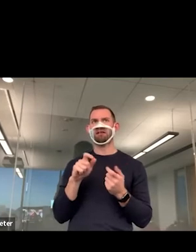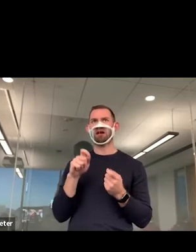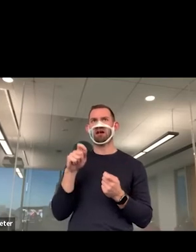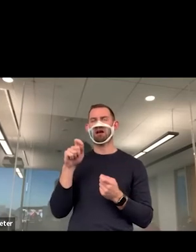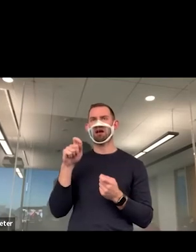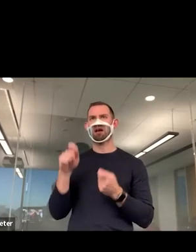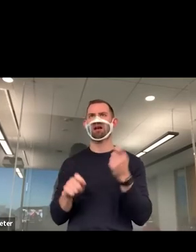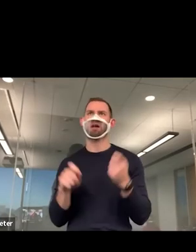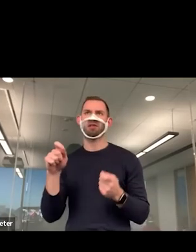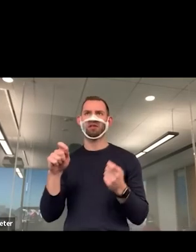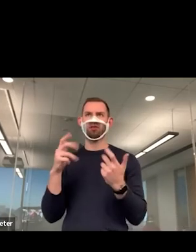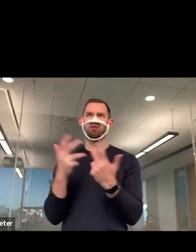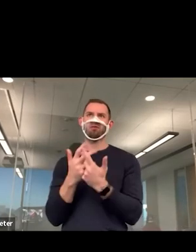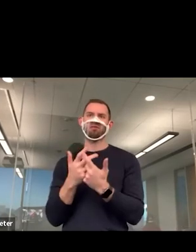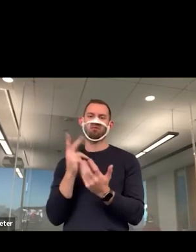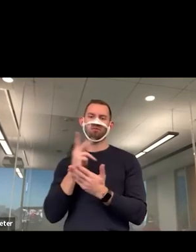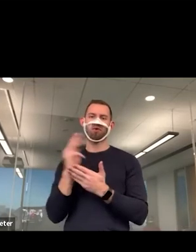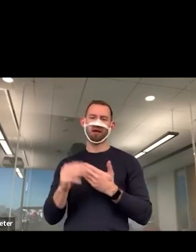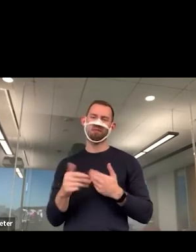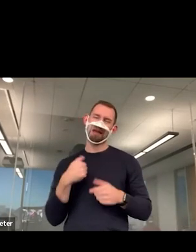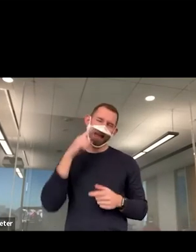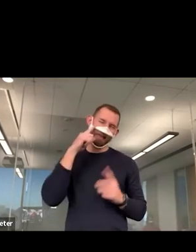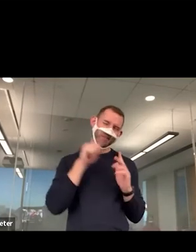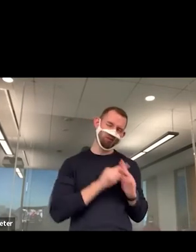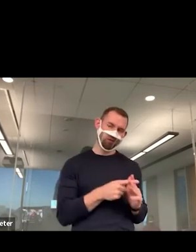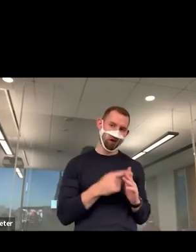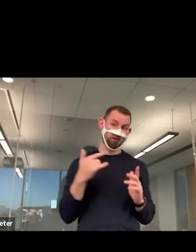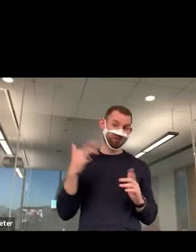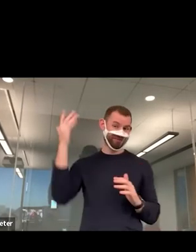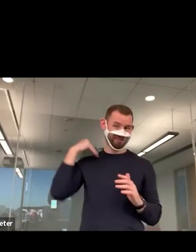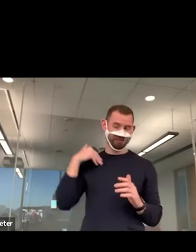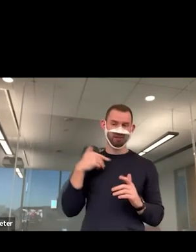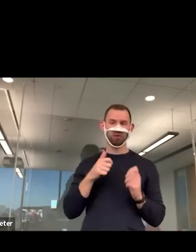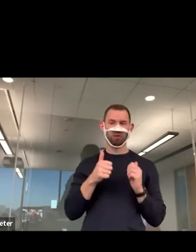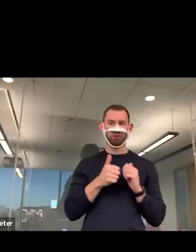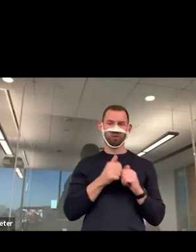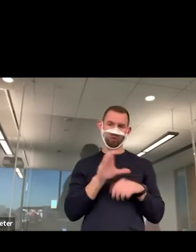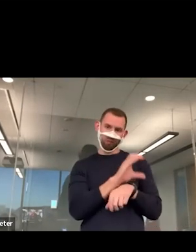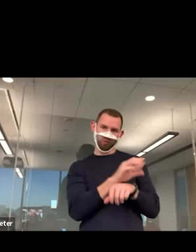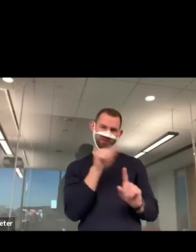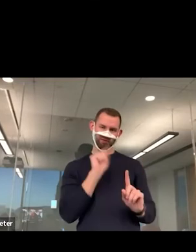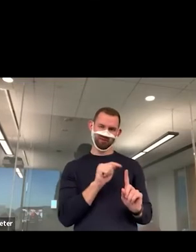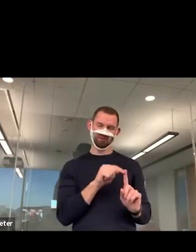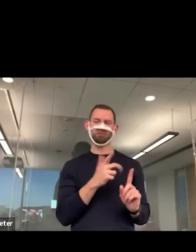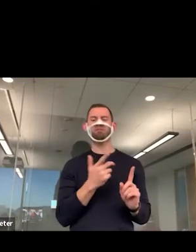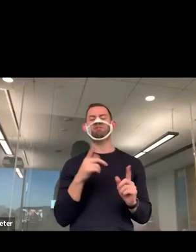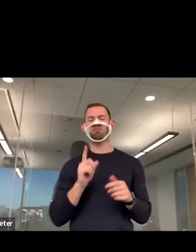think that's how it started with computers and then it got more technically involved but they